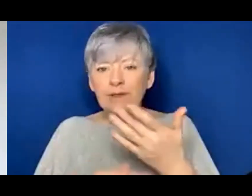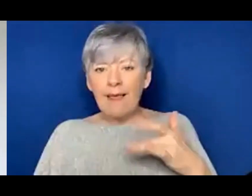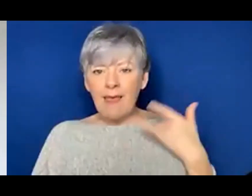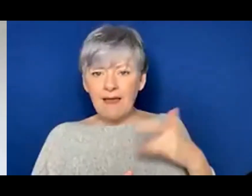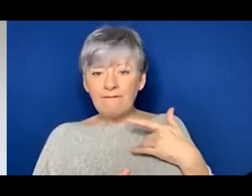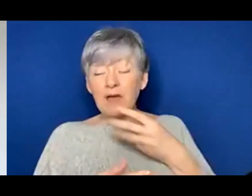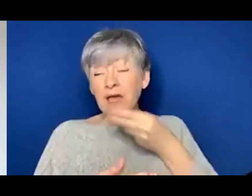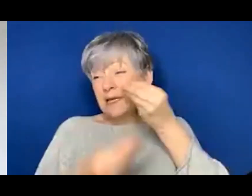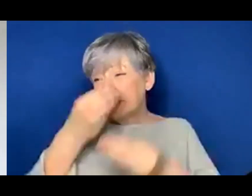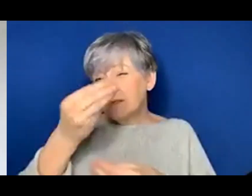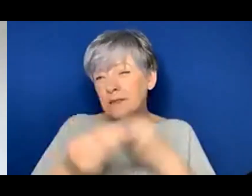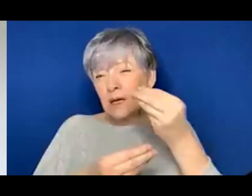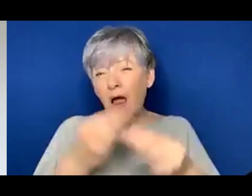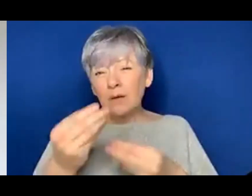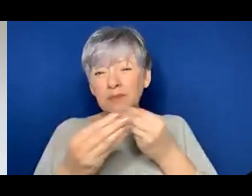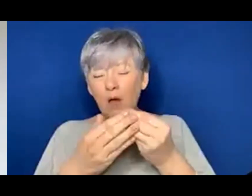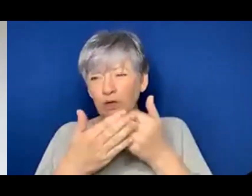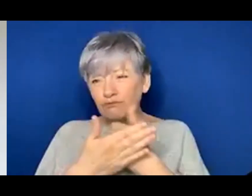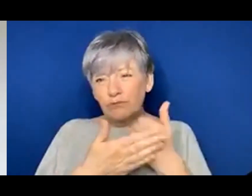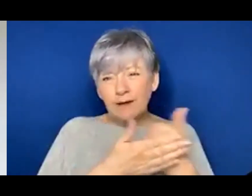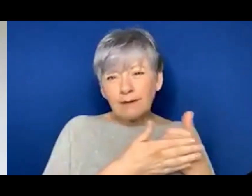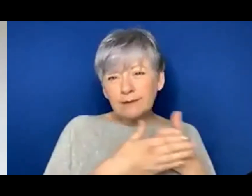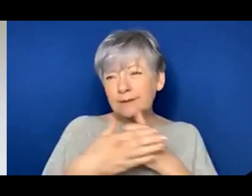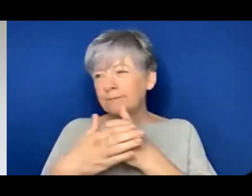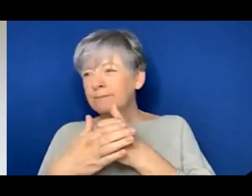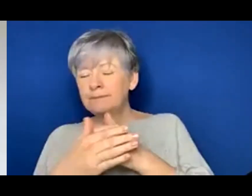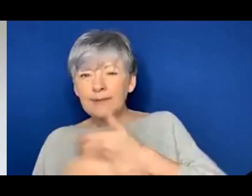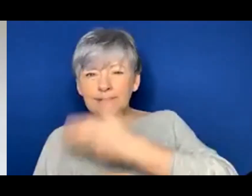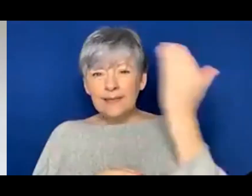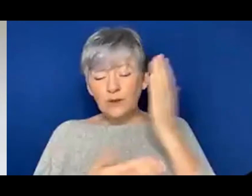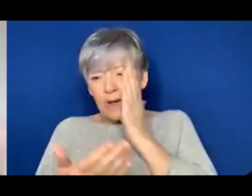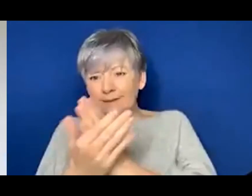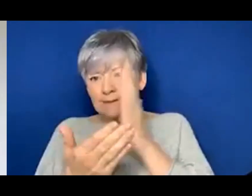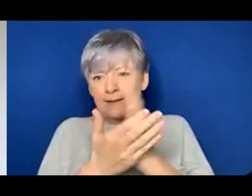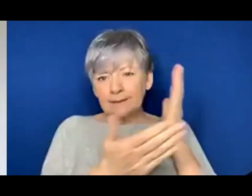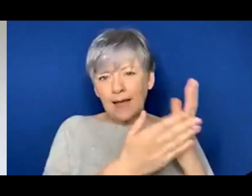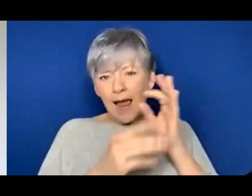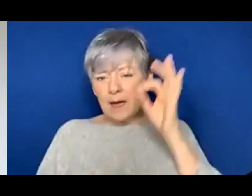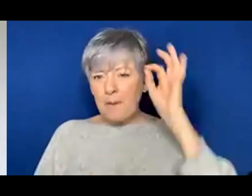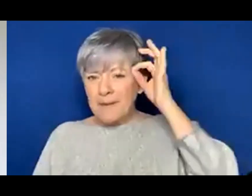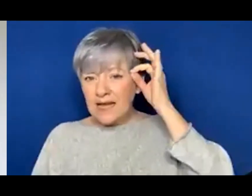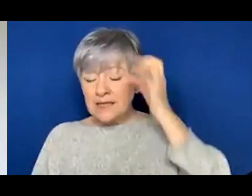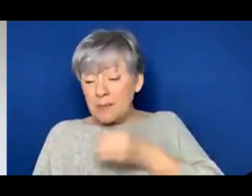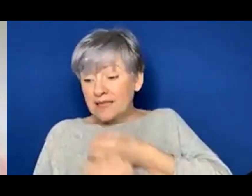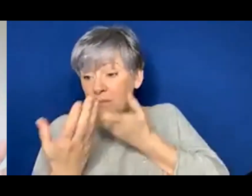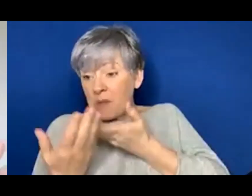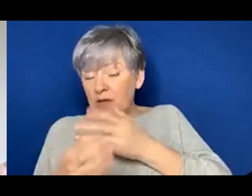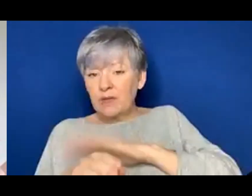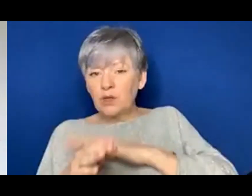how he regulates his day into exact minutes - he is inspired between 10:23